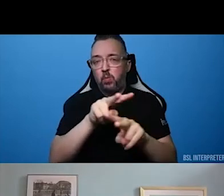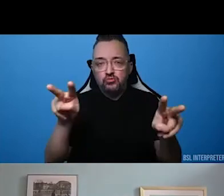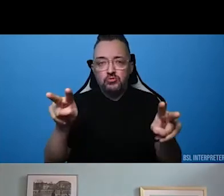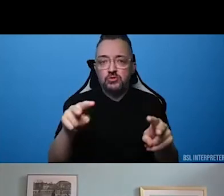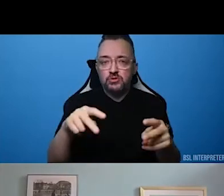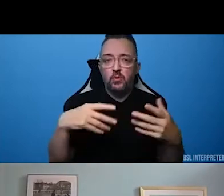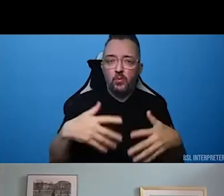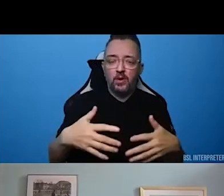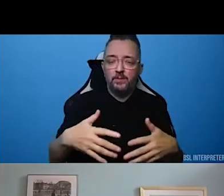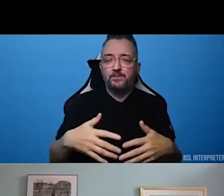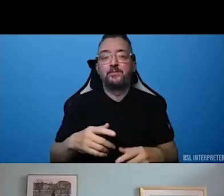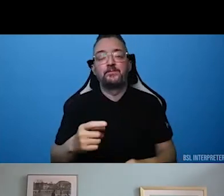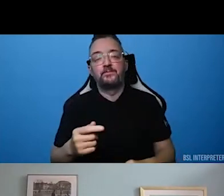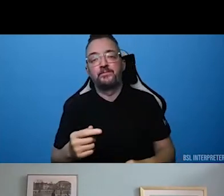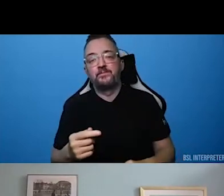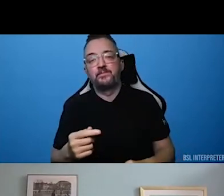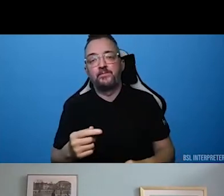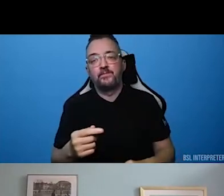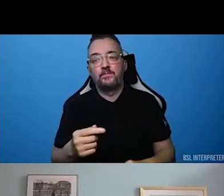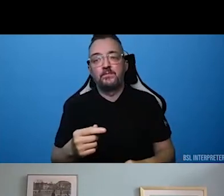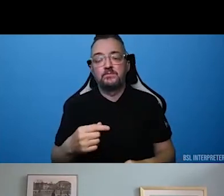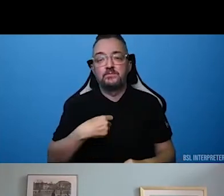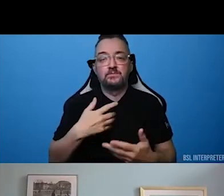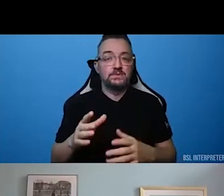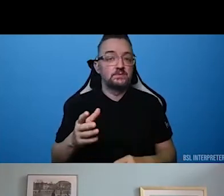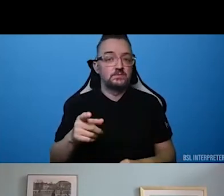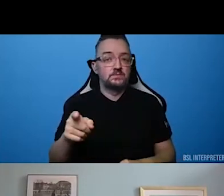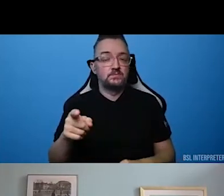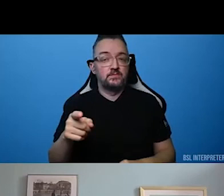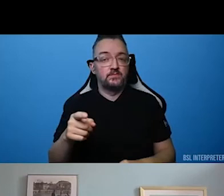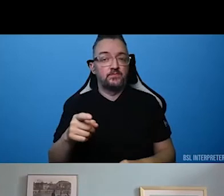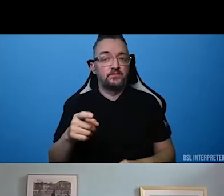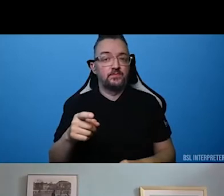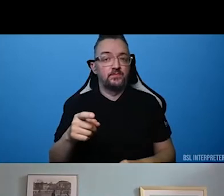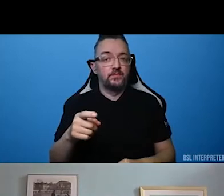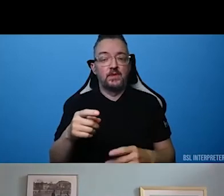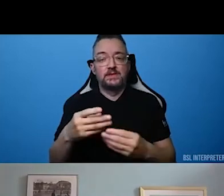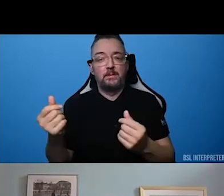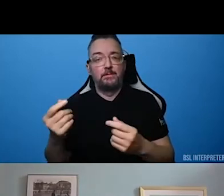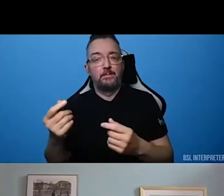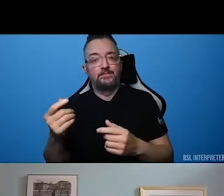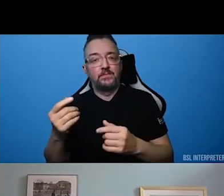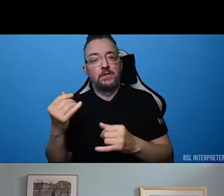And then I think just as I've been kind of listening to you know critical scholars, they're really kind of breaking down,